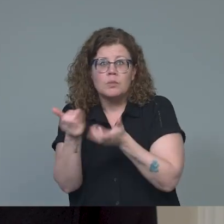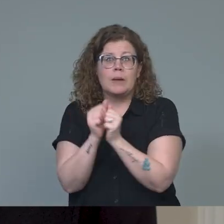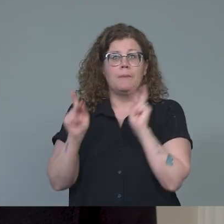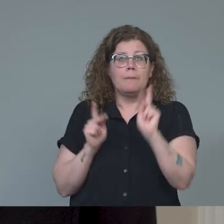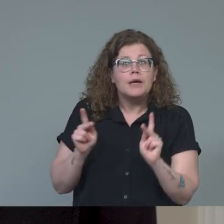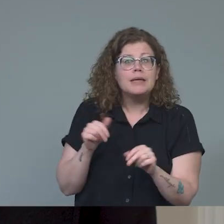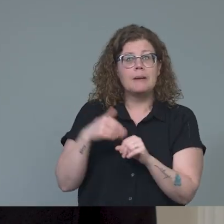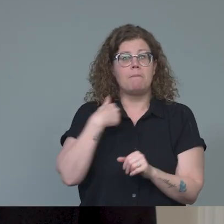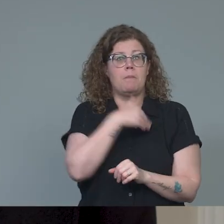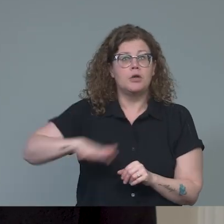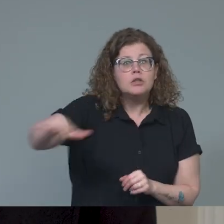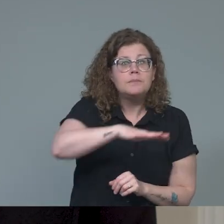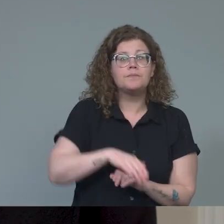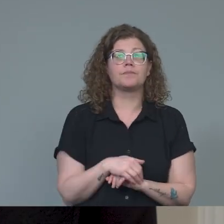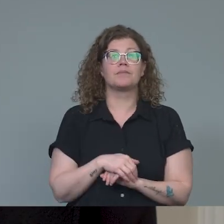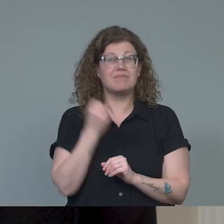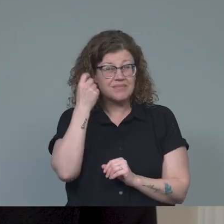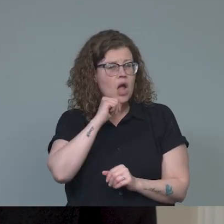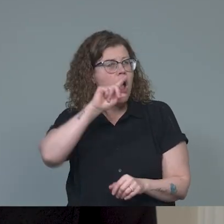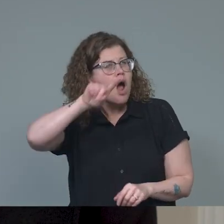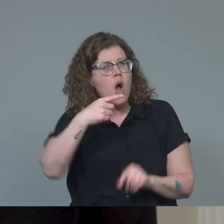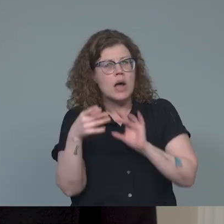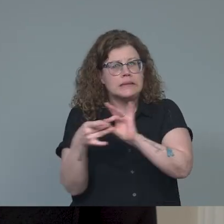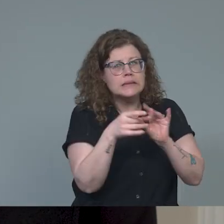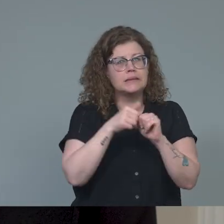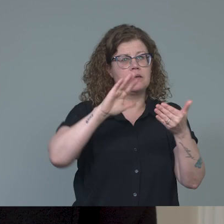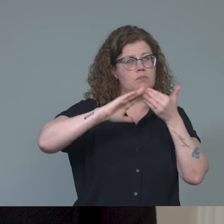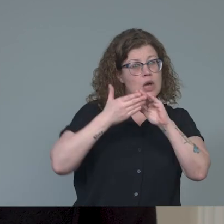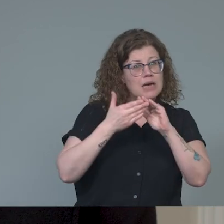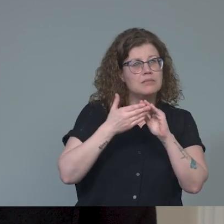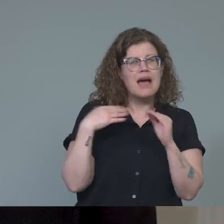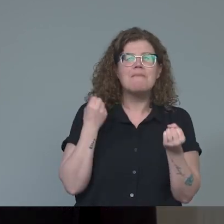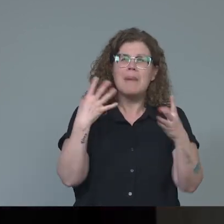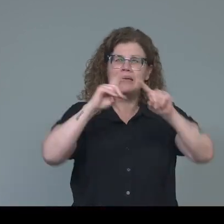but they were seeing it through a different, like lens. And so I feel like that was a success.